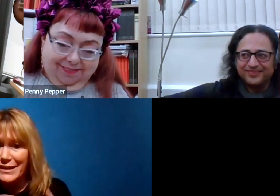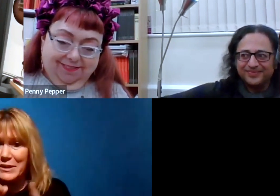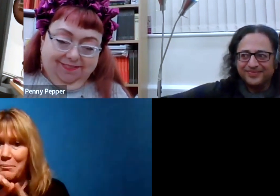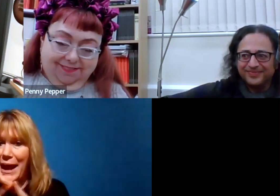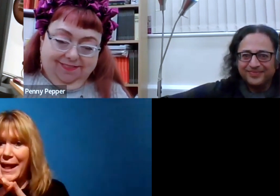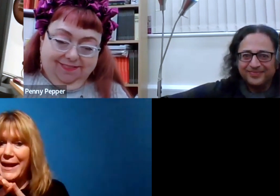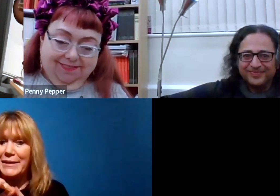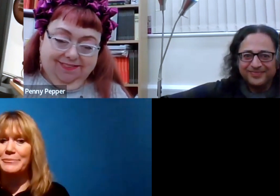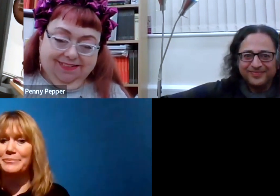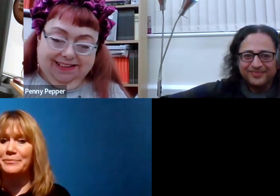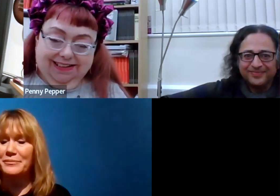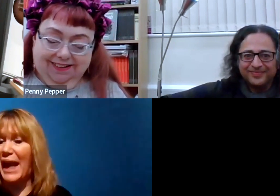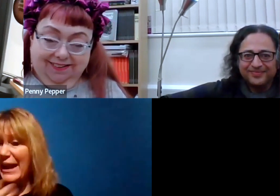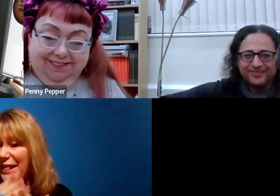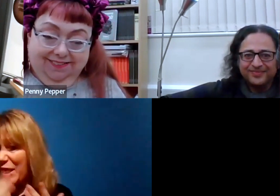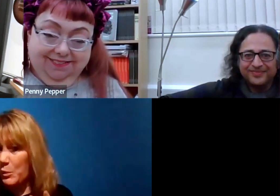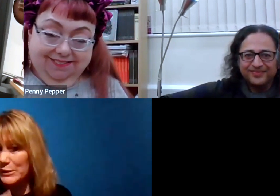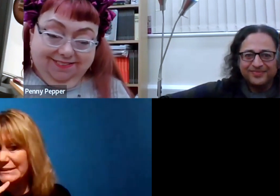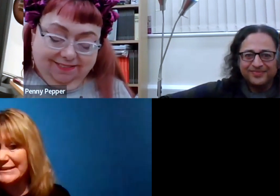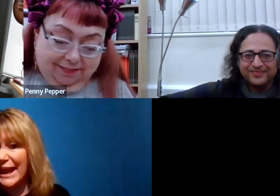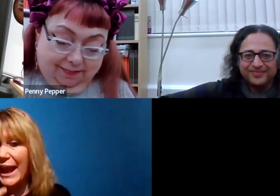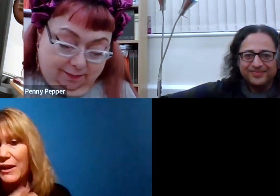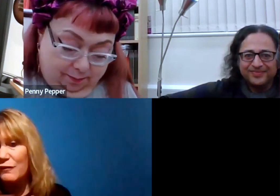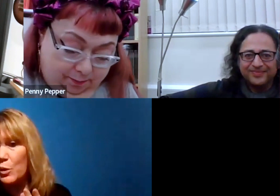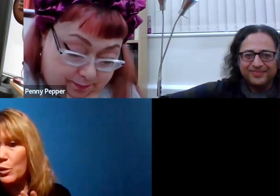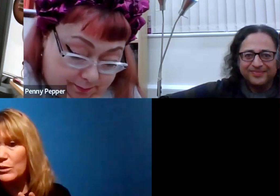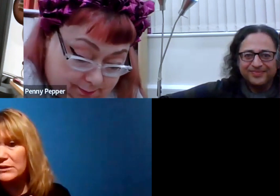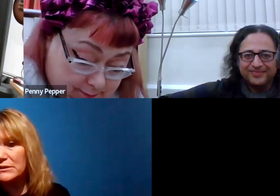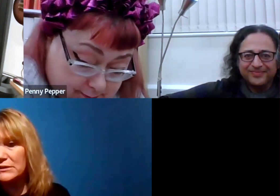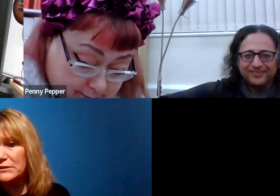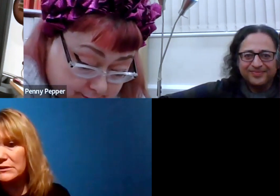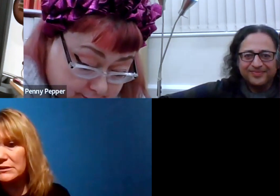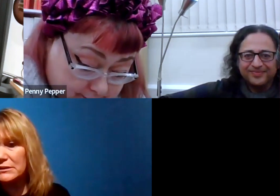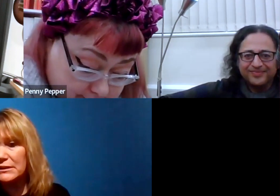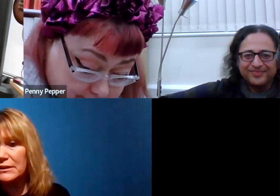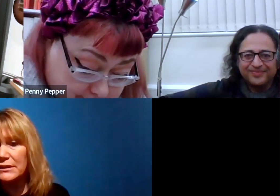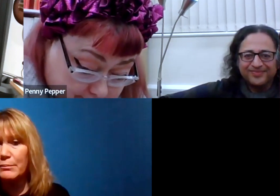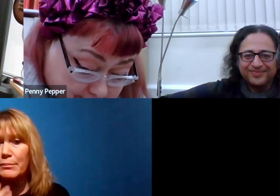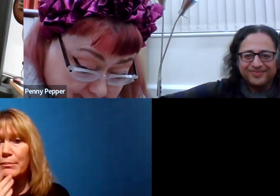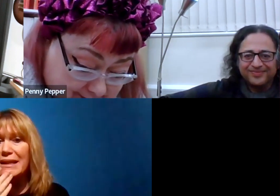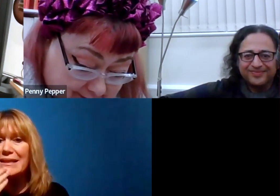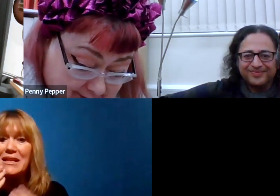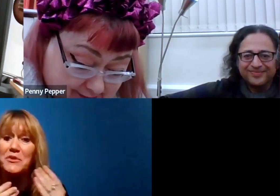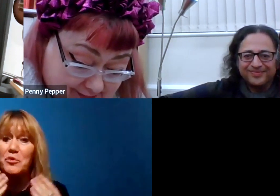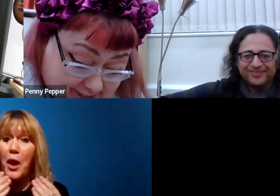And we shouldn't have to sell our